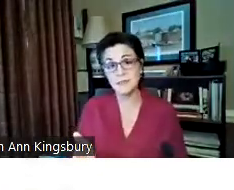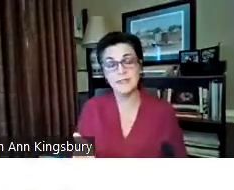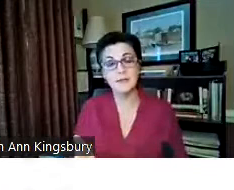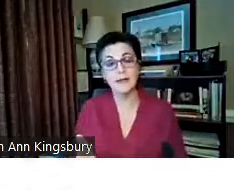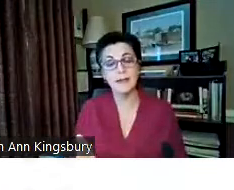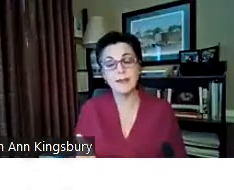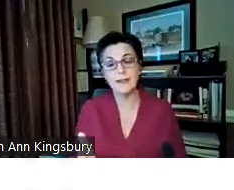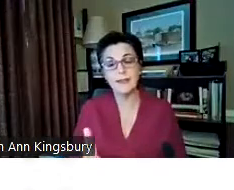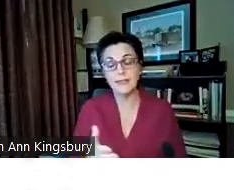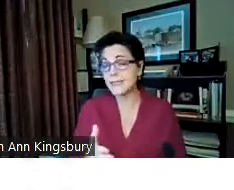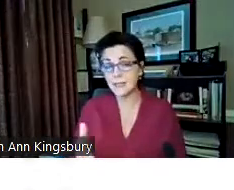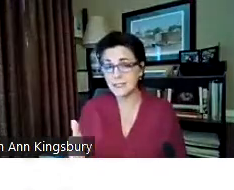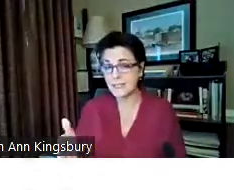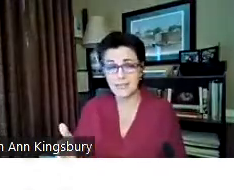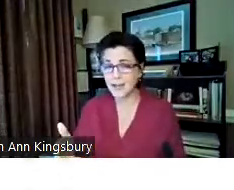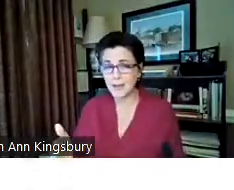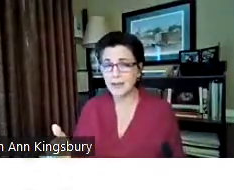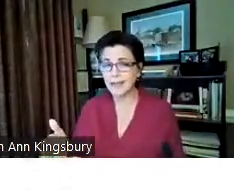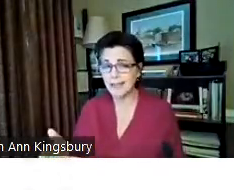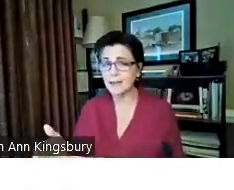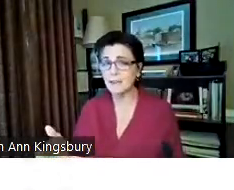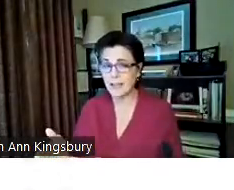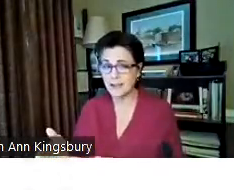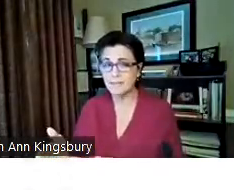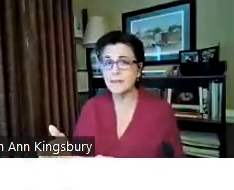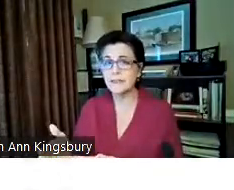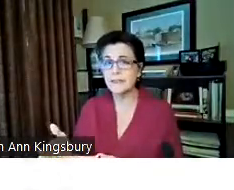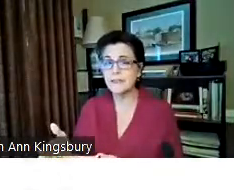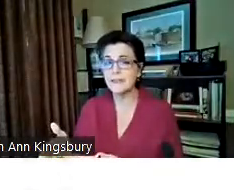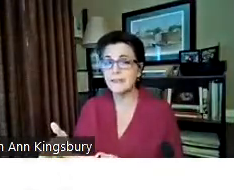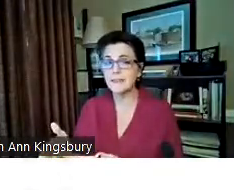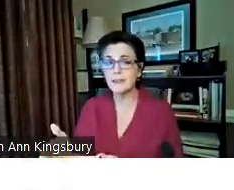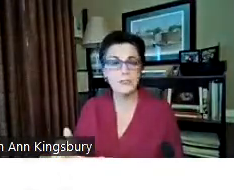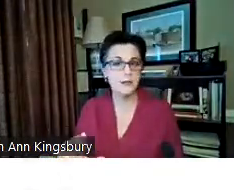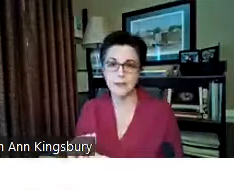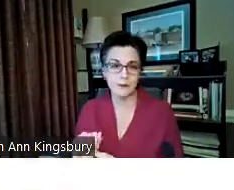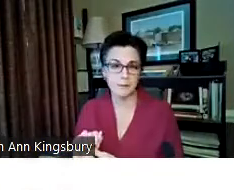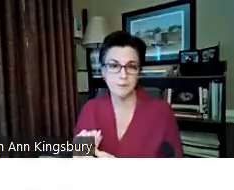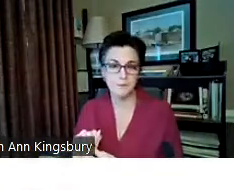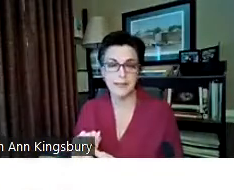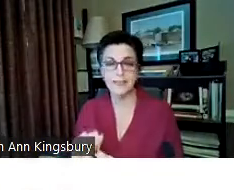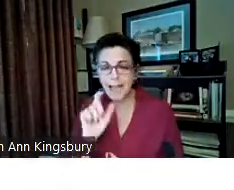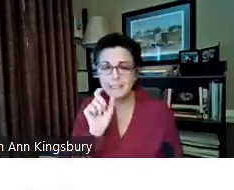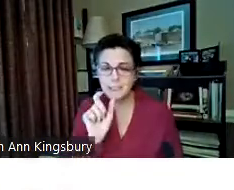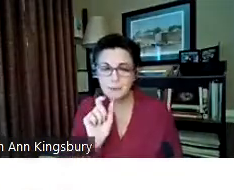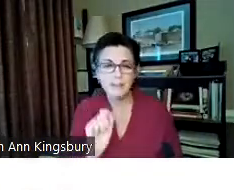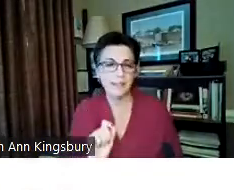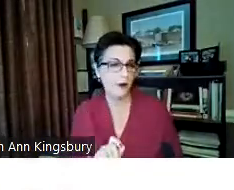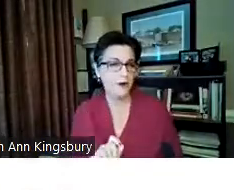with somebody is actually not about end of life. Don't start there. That's the really hard